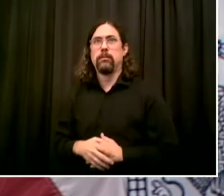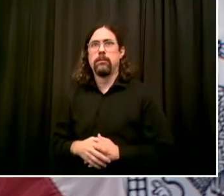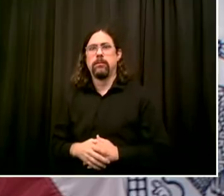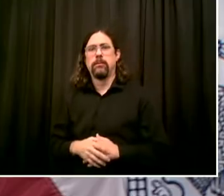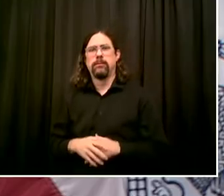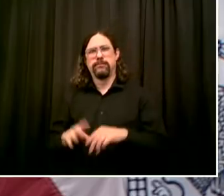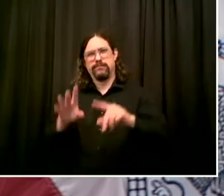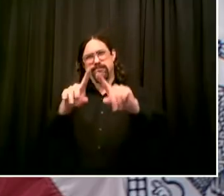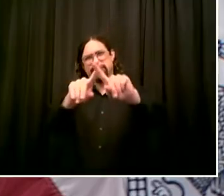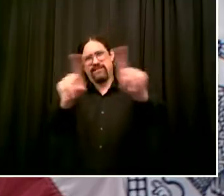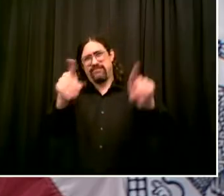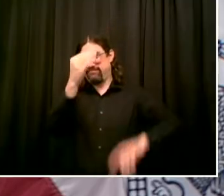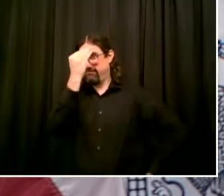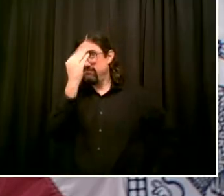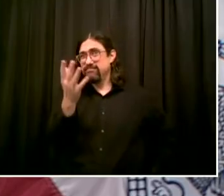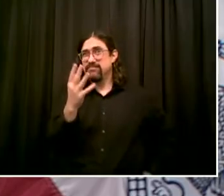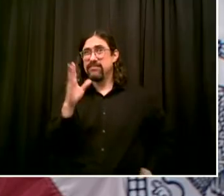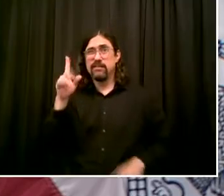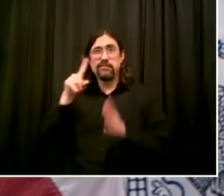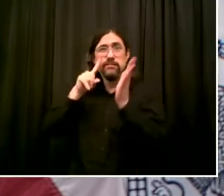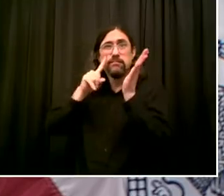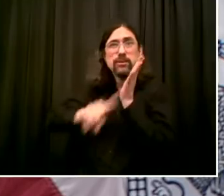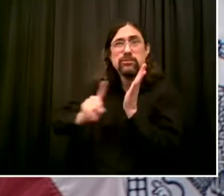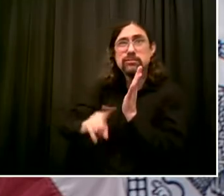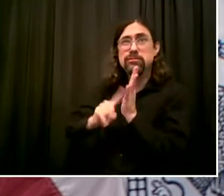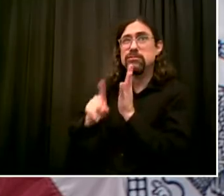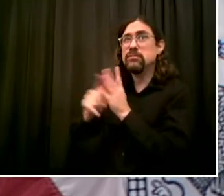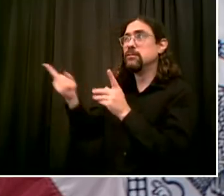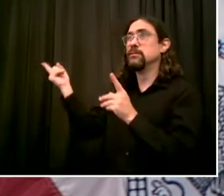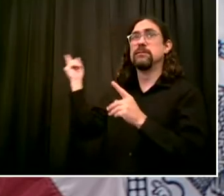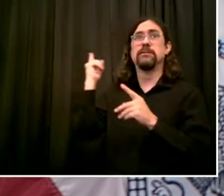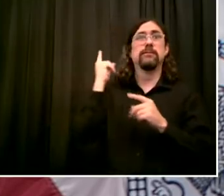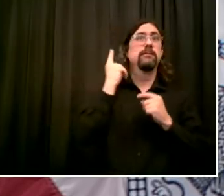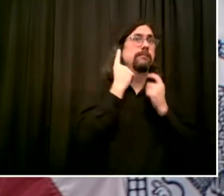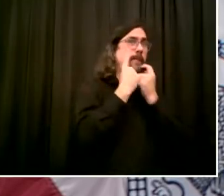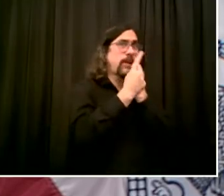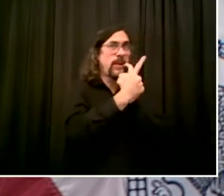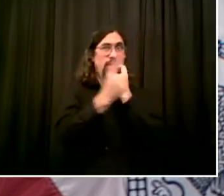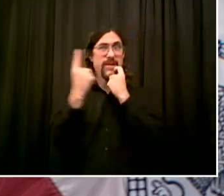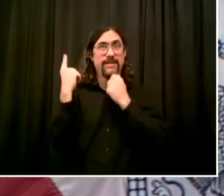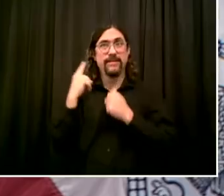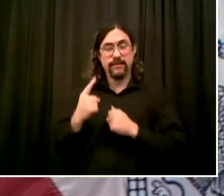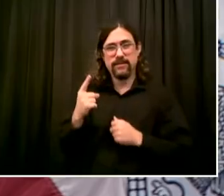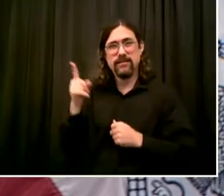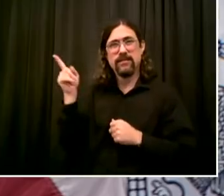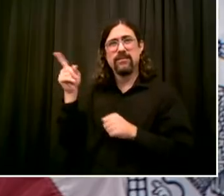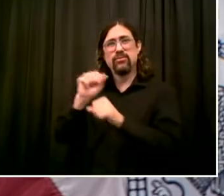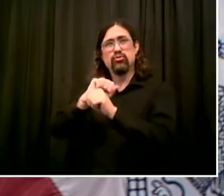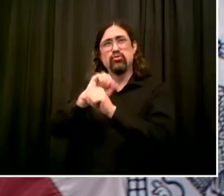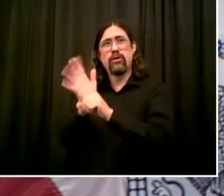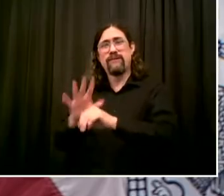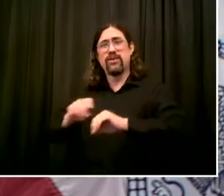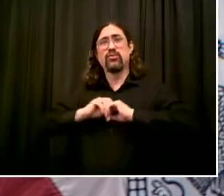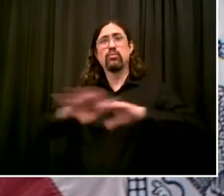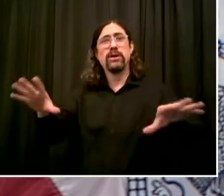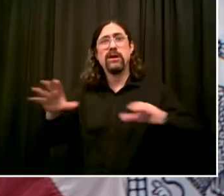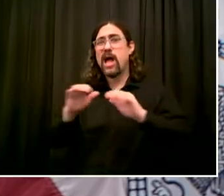DRINKING, I D'ONT NWAT TO START A FIGHT BETWEEN YOU AND